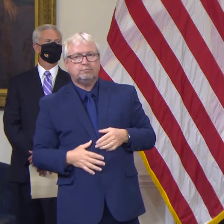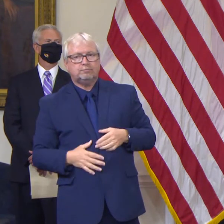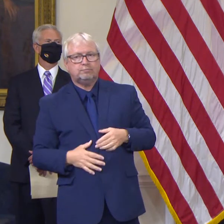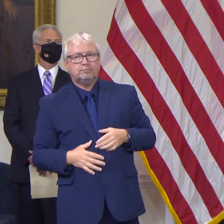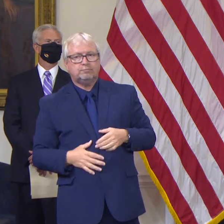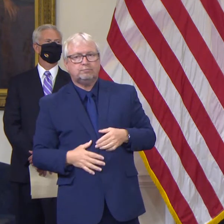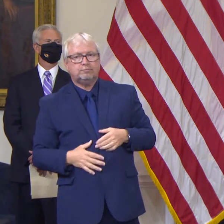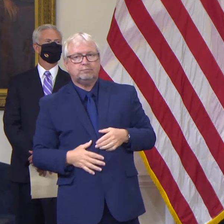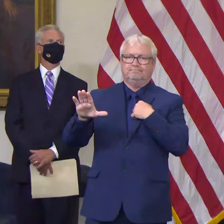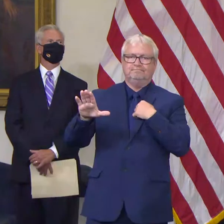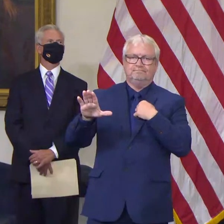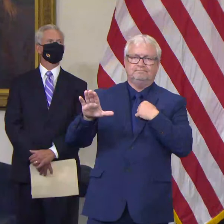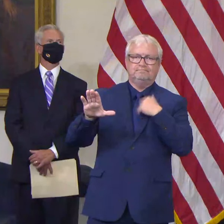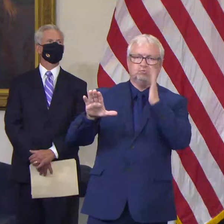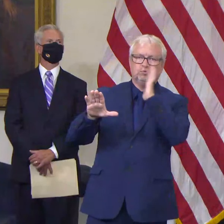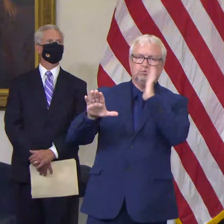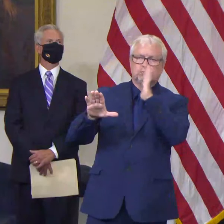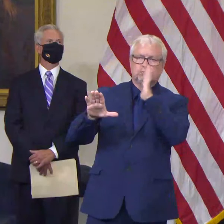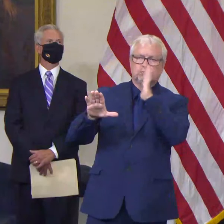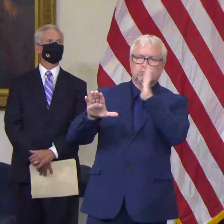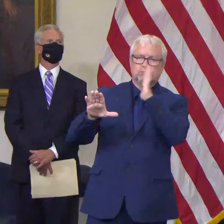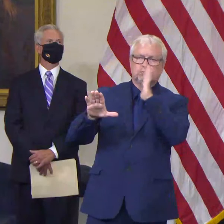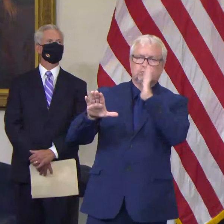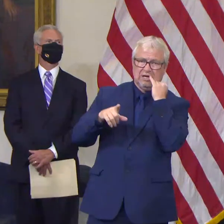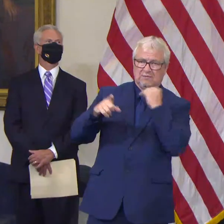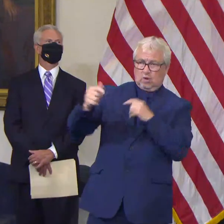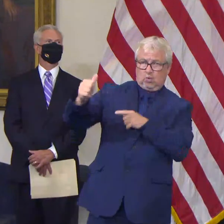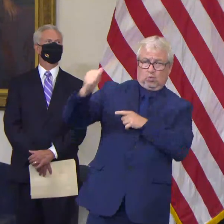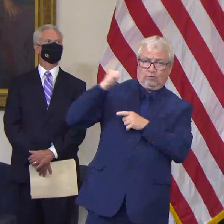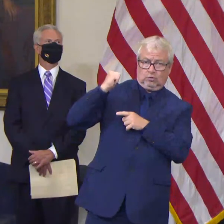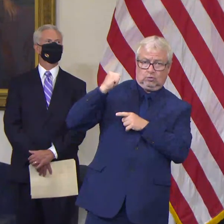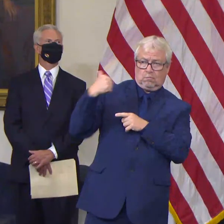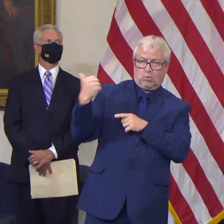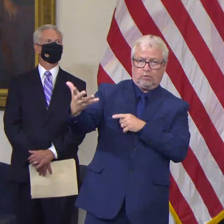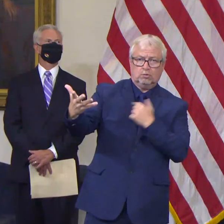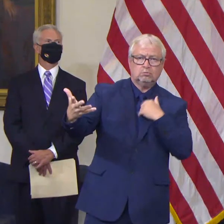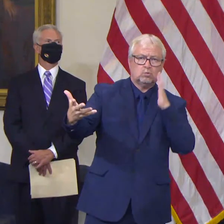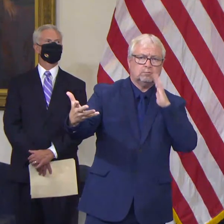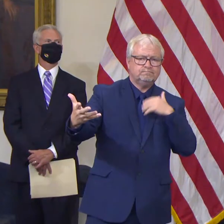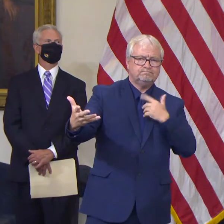We're going to take action against anybody who fails to provide a booster shot to somebody who is eligible.